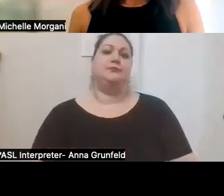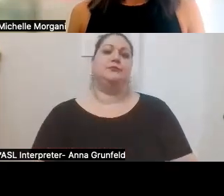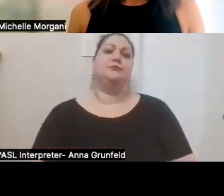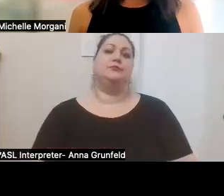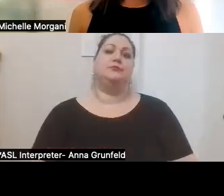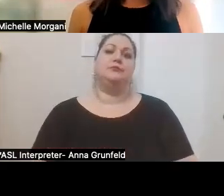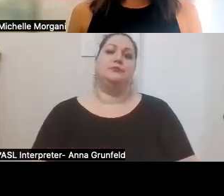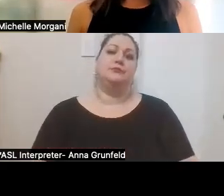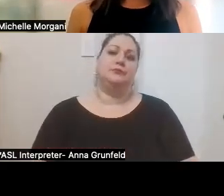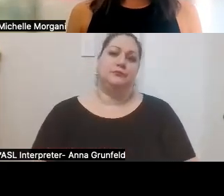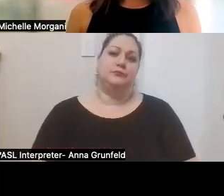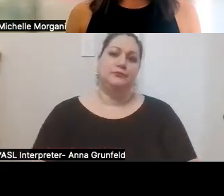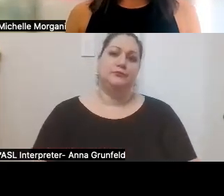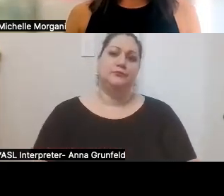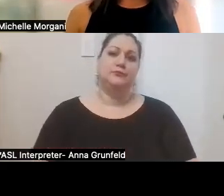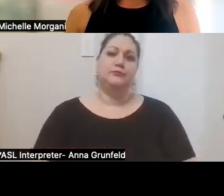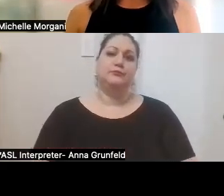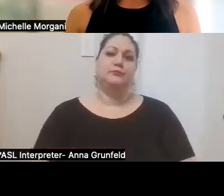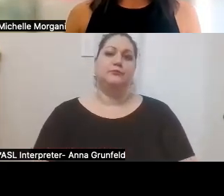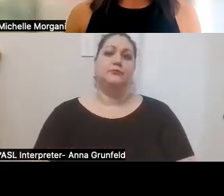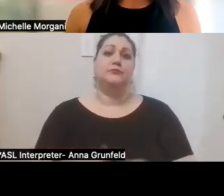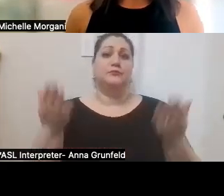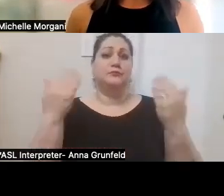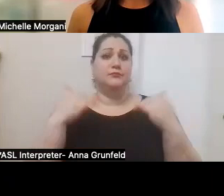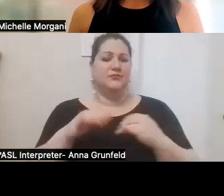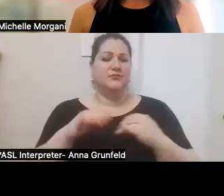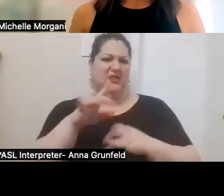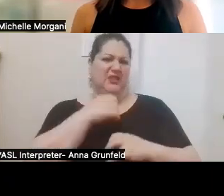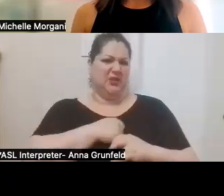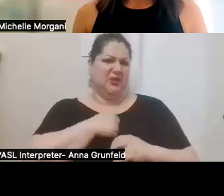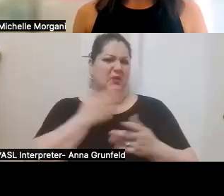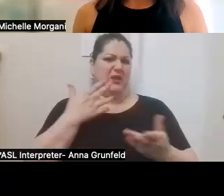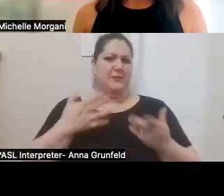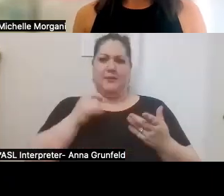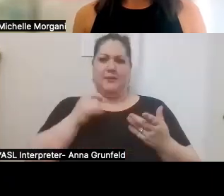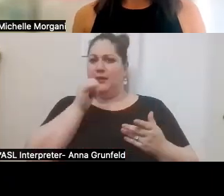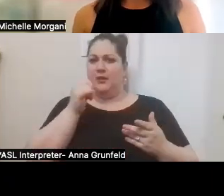And now I apologize, I haven't really alluded to maybe as much of the collaboration we'd